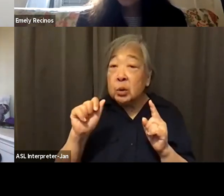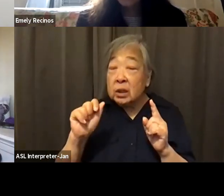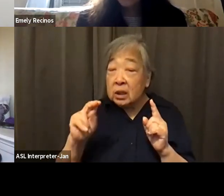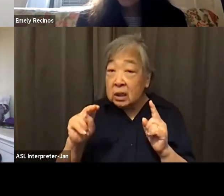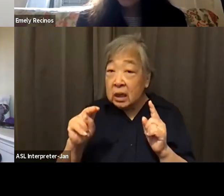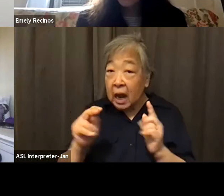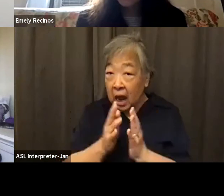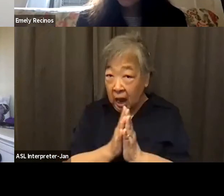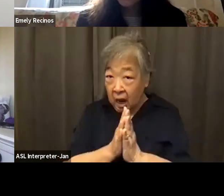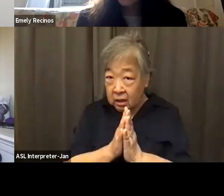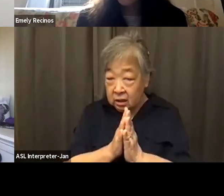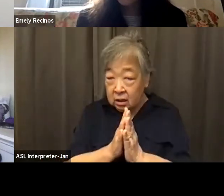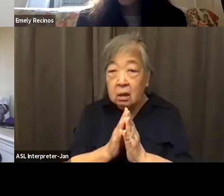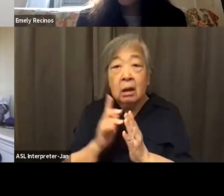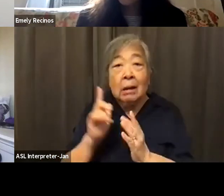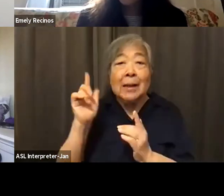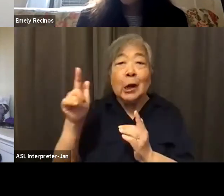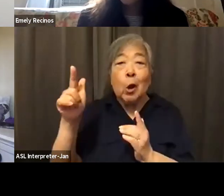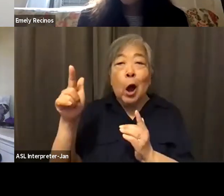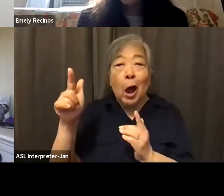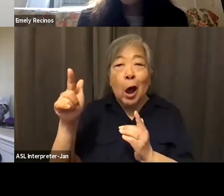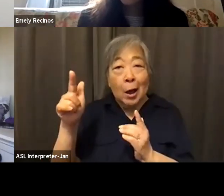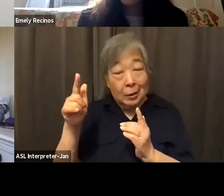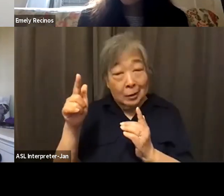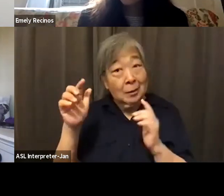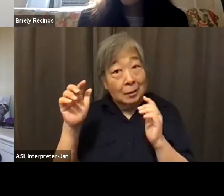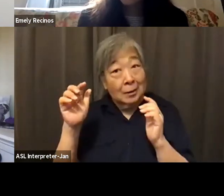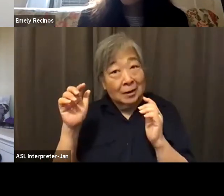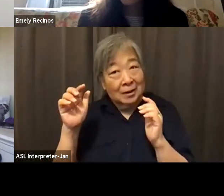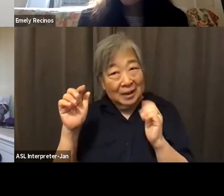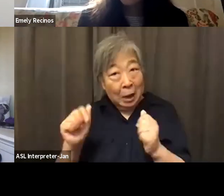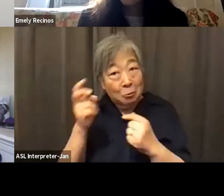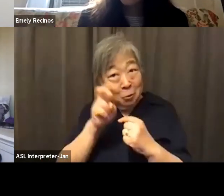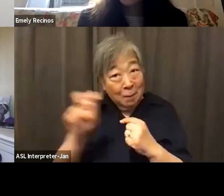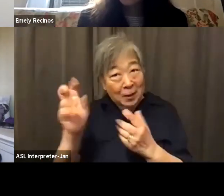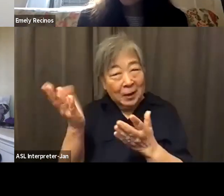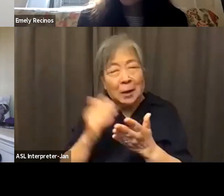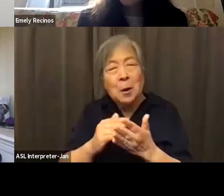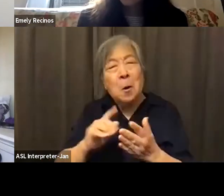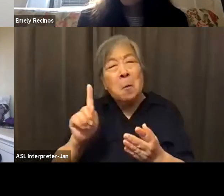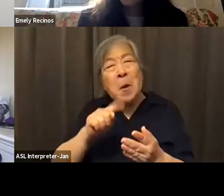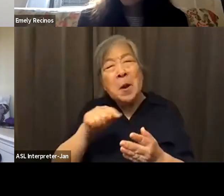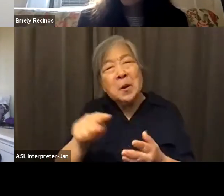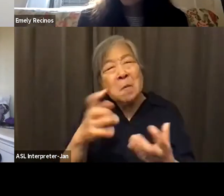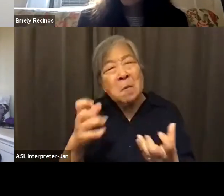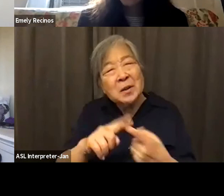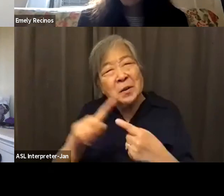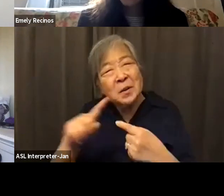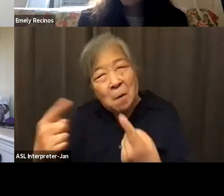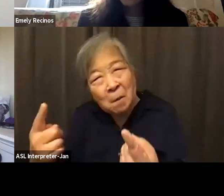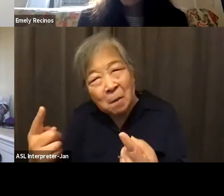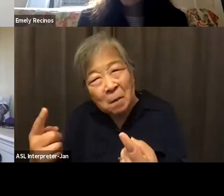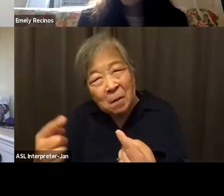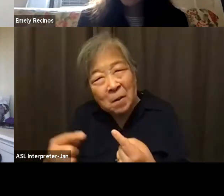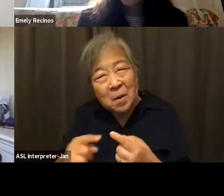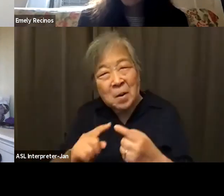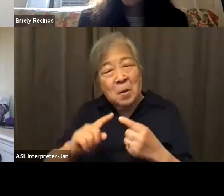able to travel again, where do you want to go and what do you hope to achieve in your next travels?